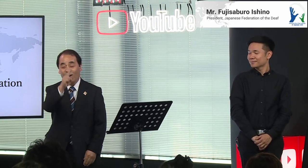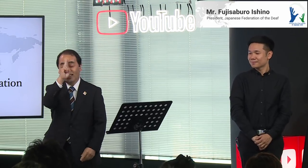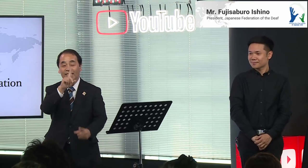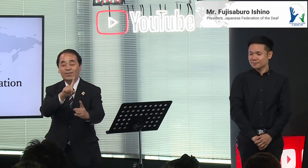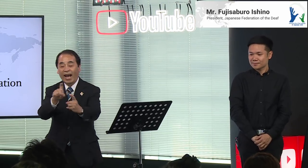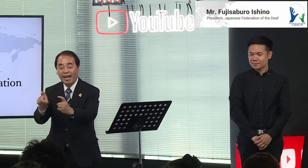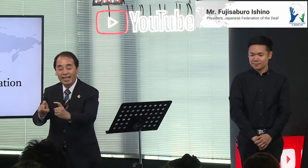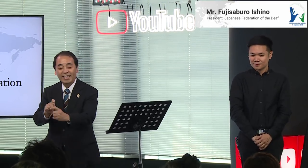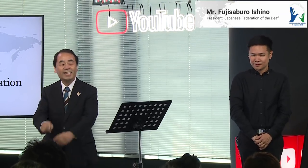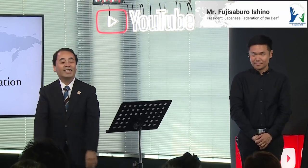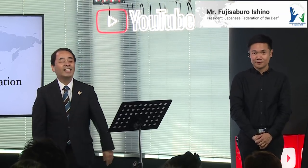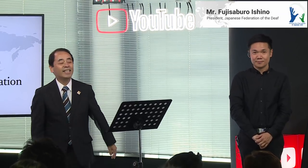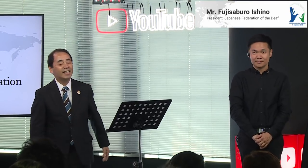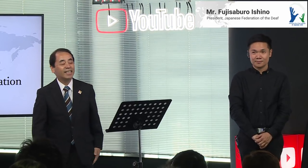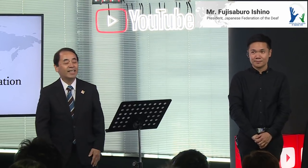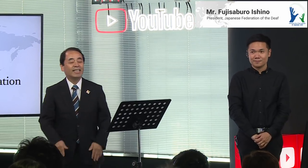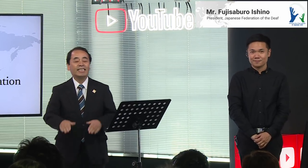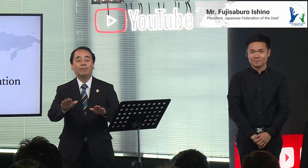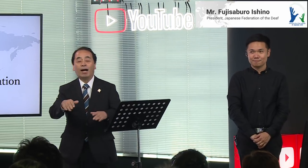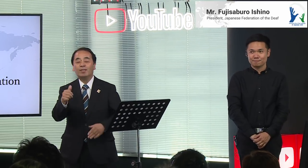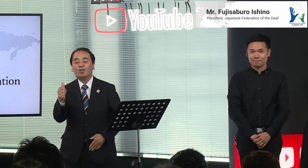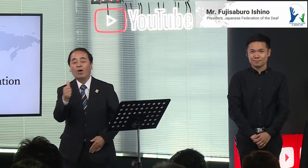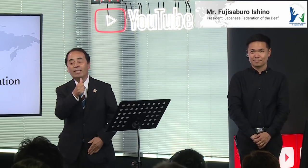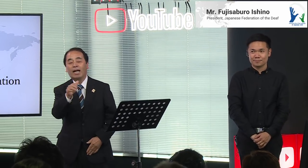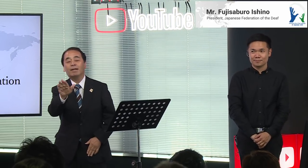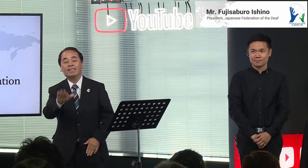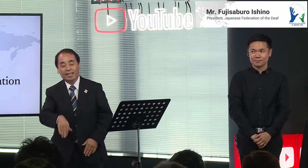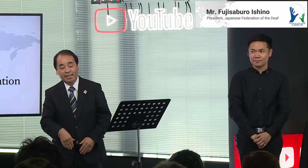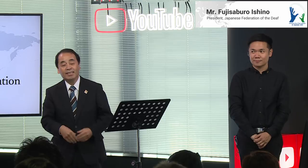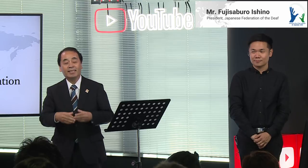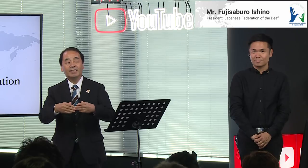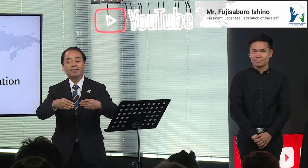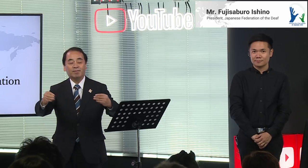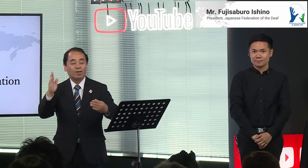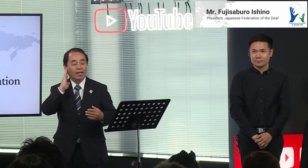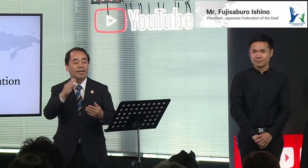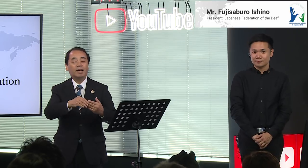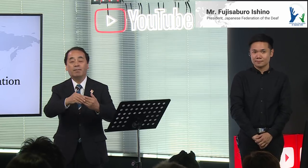Fujisaburo Ishino, president of the federation of